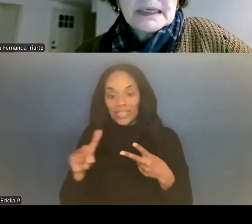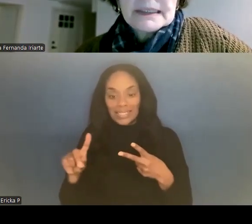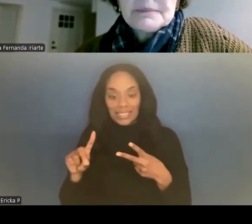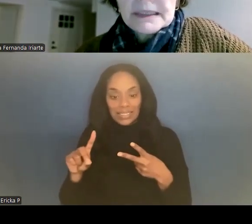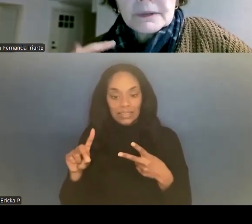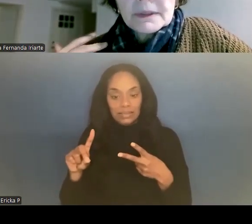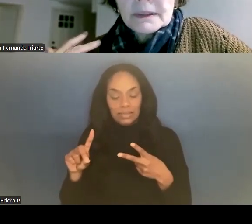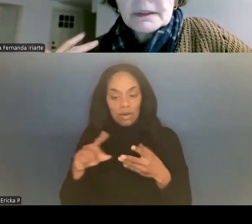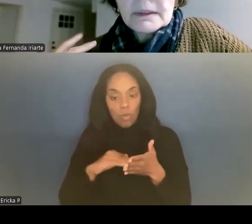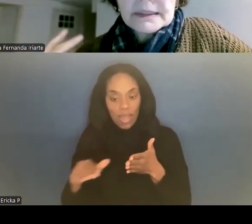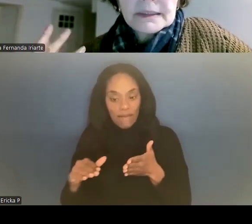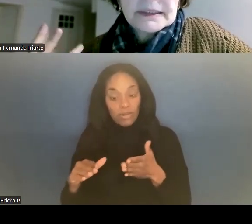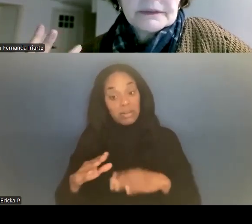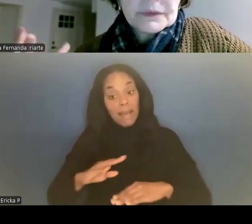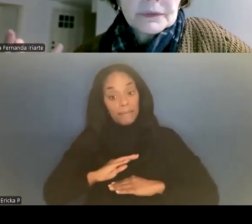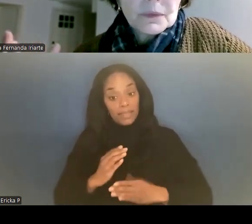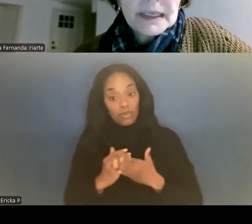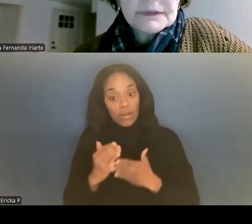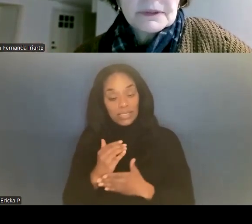and I meet the criteria for the waiver,